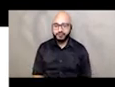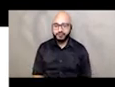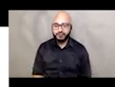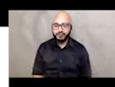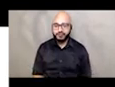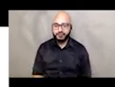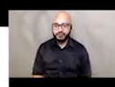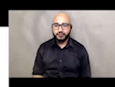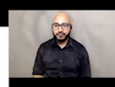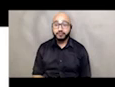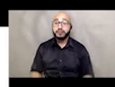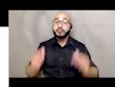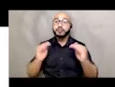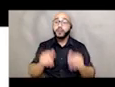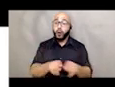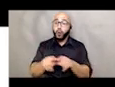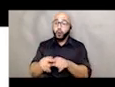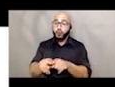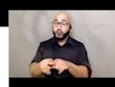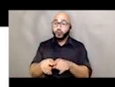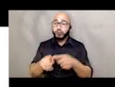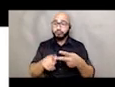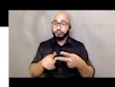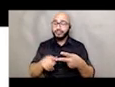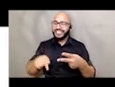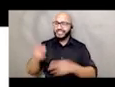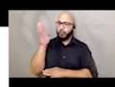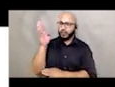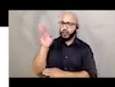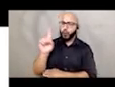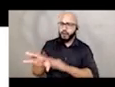And then also, you can find this presentation in the link.